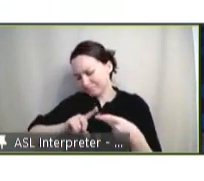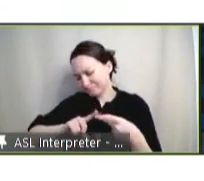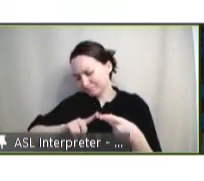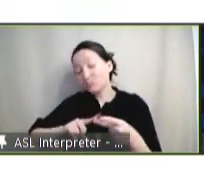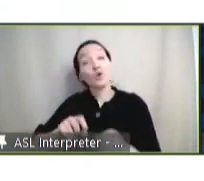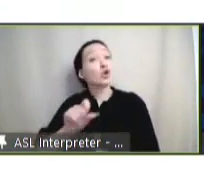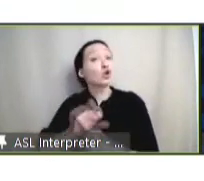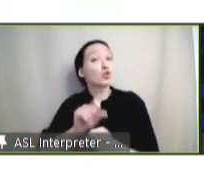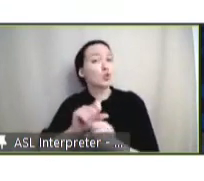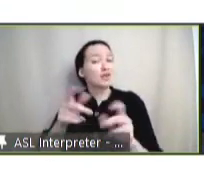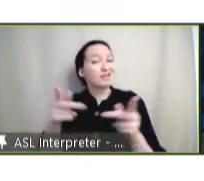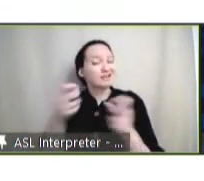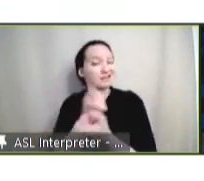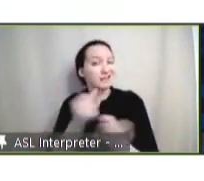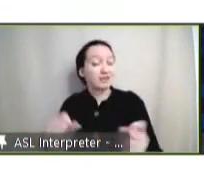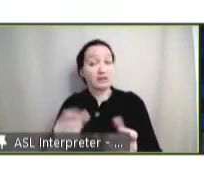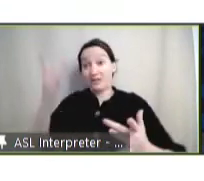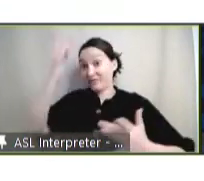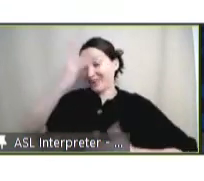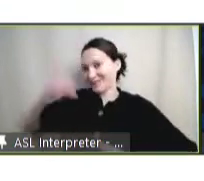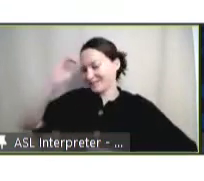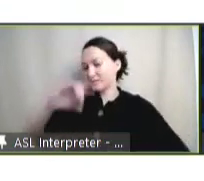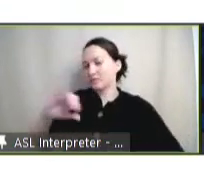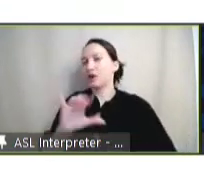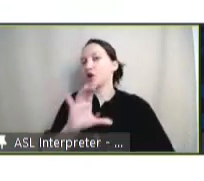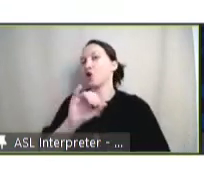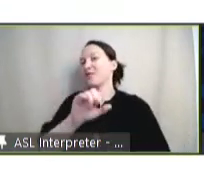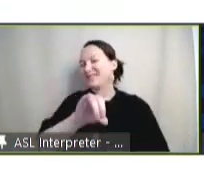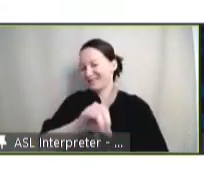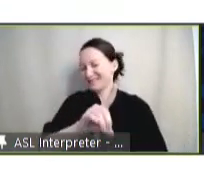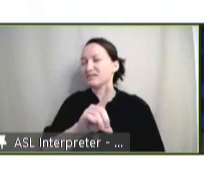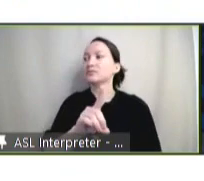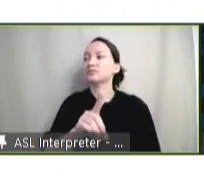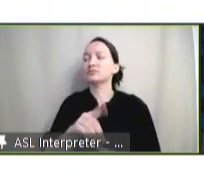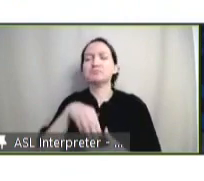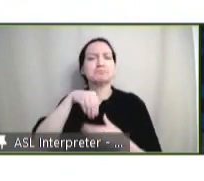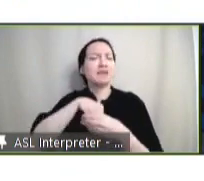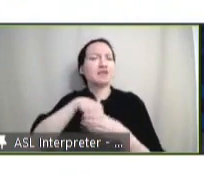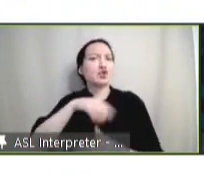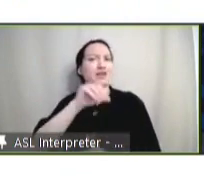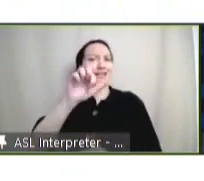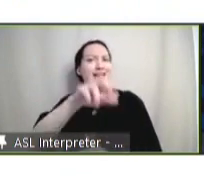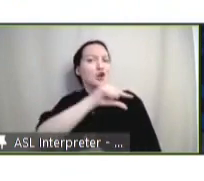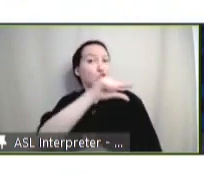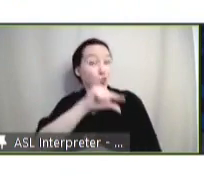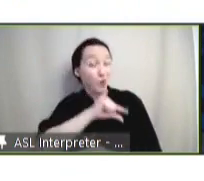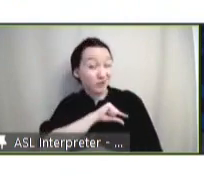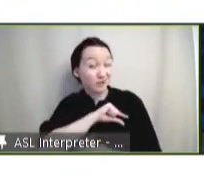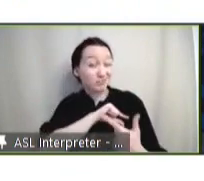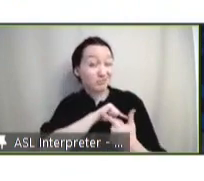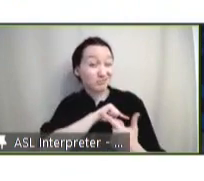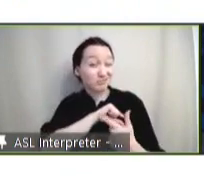from infectious diseases like COVID, indoor air quality is arguably as important as vaccination.